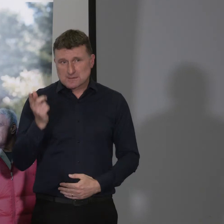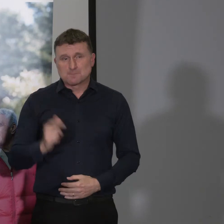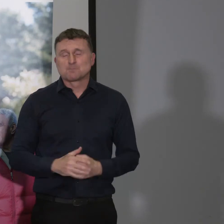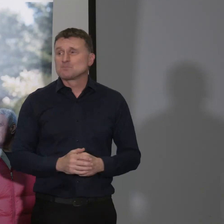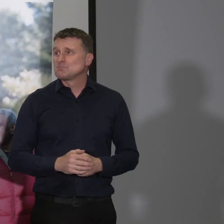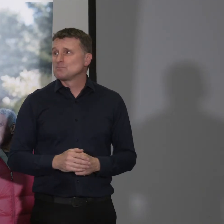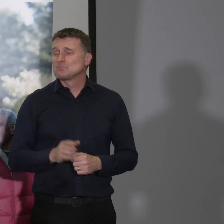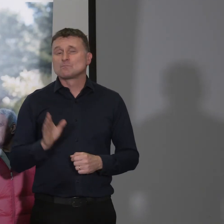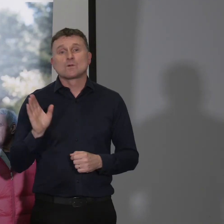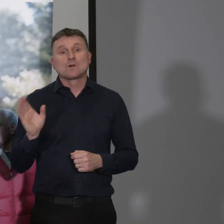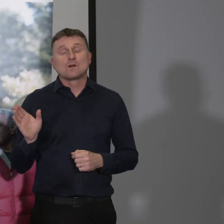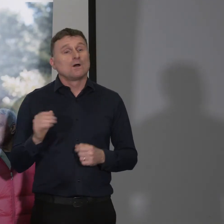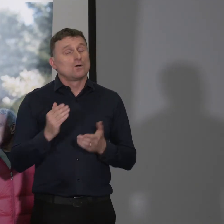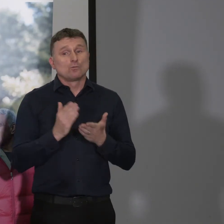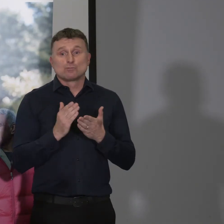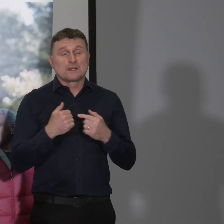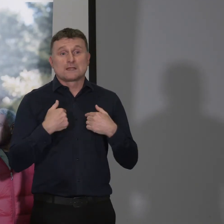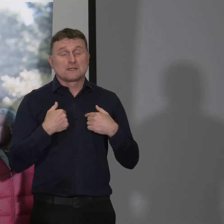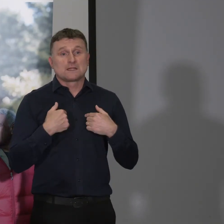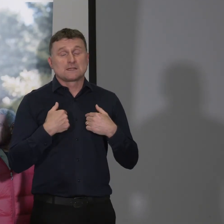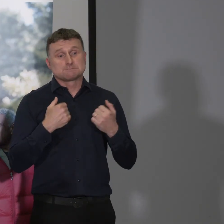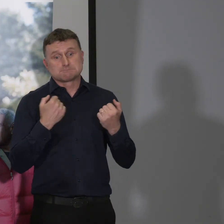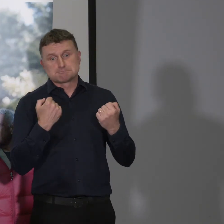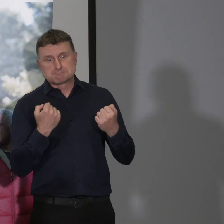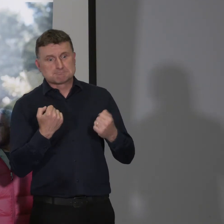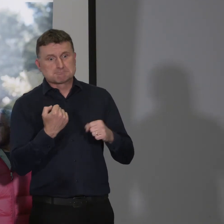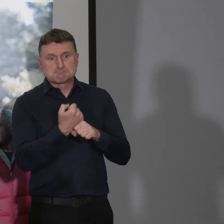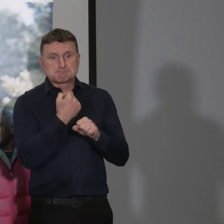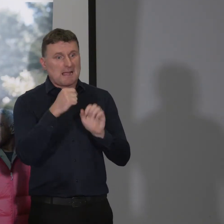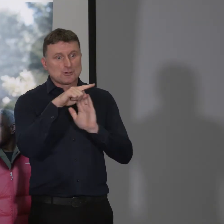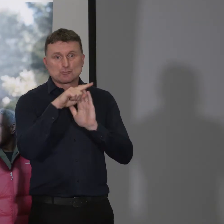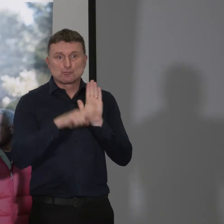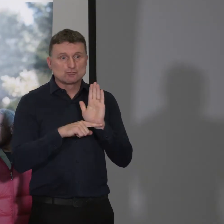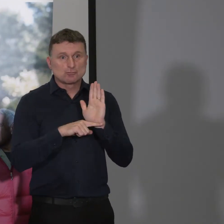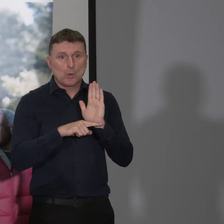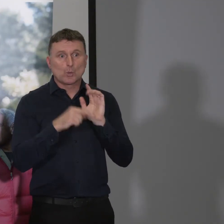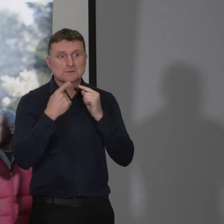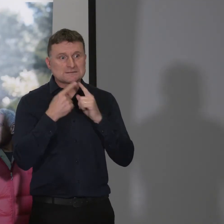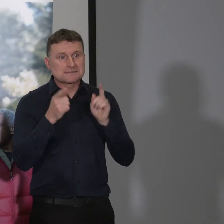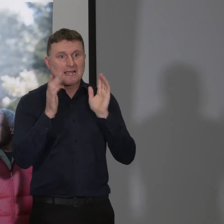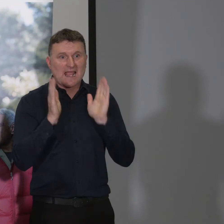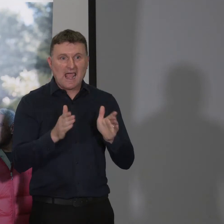looking to call on public transport leaders to enforce, swearing on trains and buses? >> It's not for us to mask wearing on trains and buses.